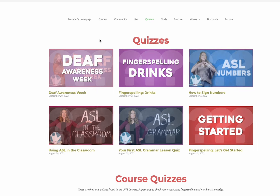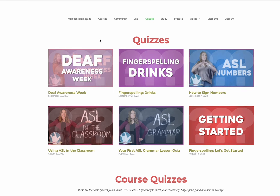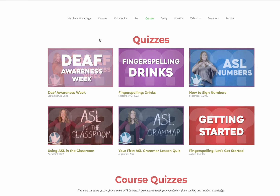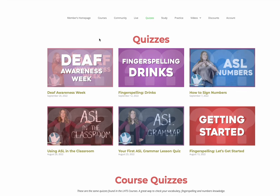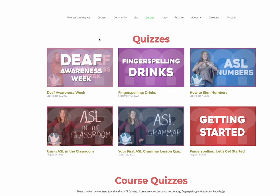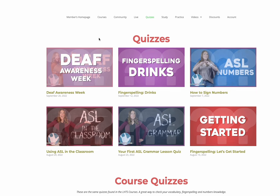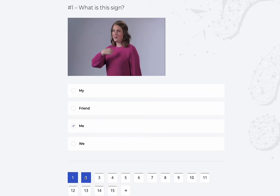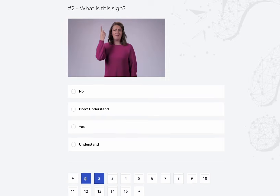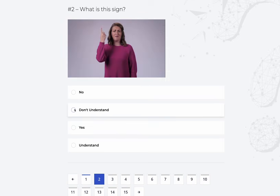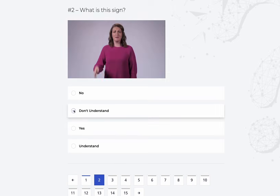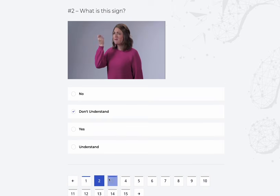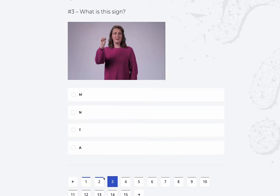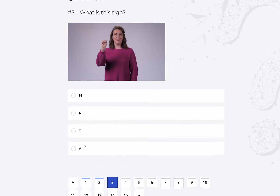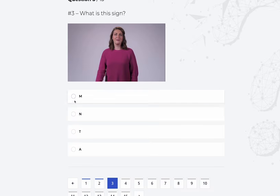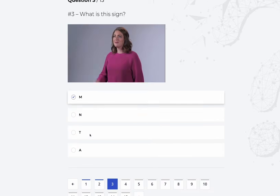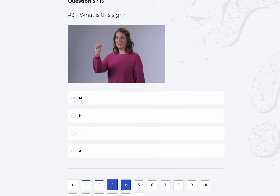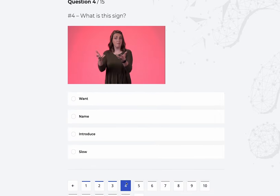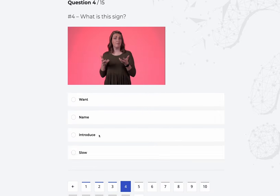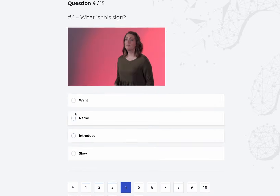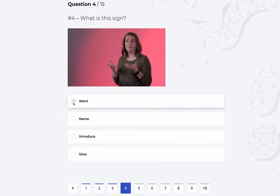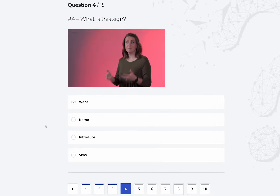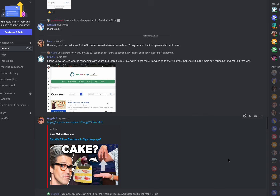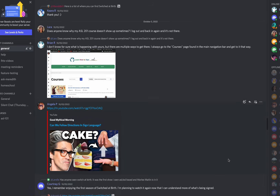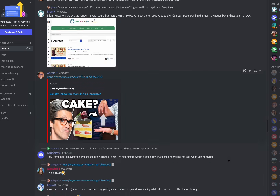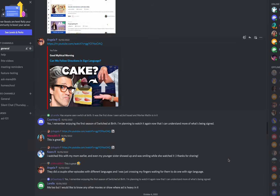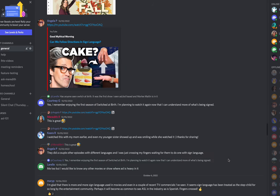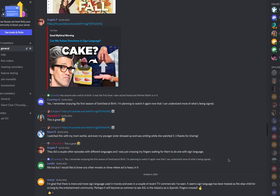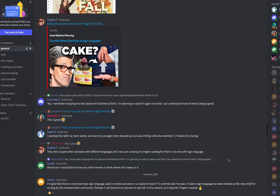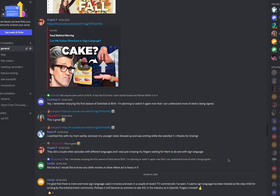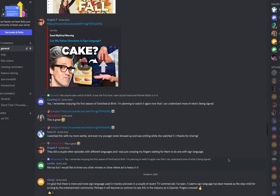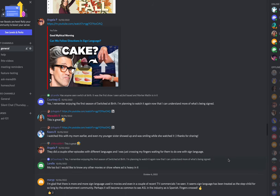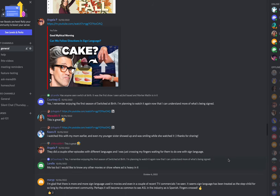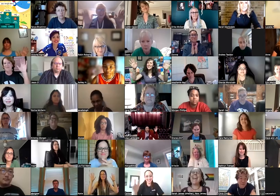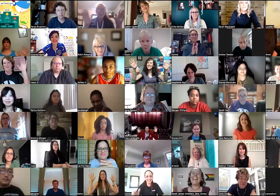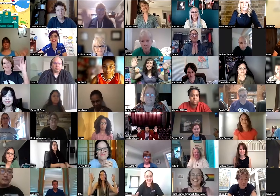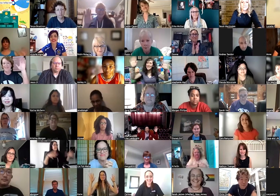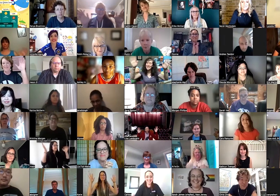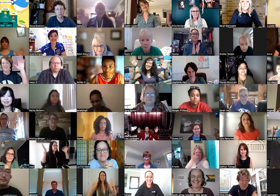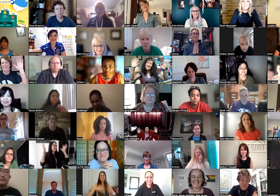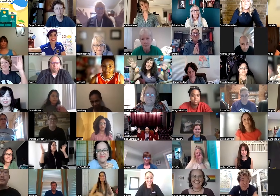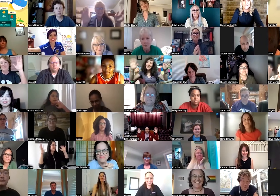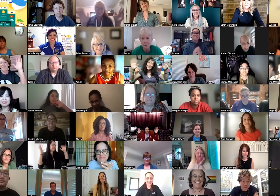you with activities and quizzes all supported by a community of other signers just like you.